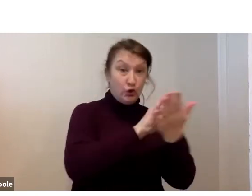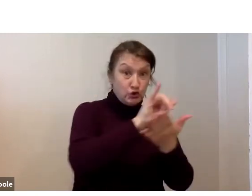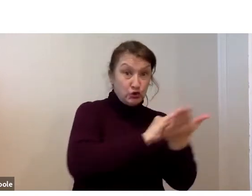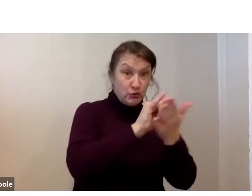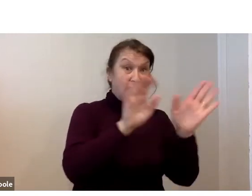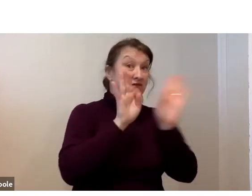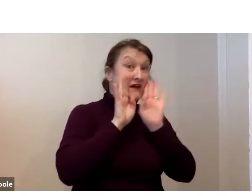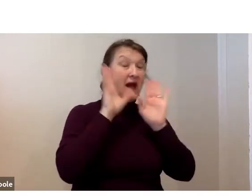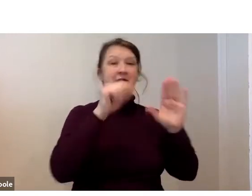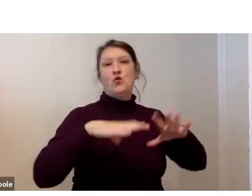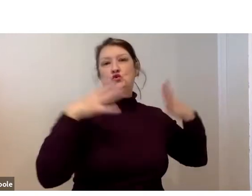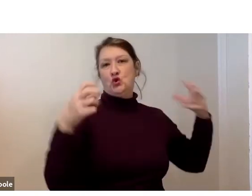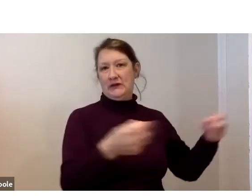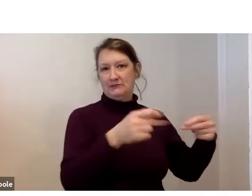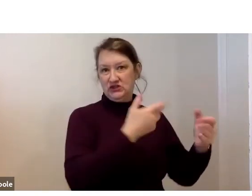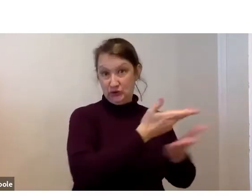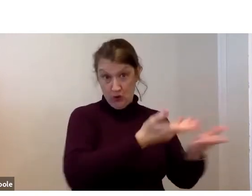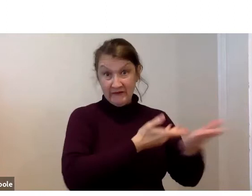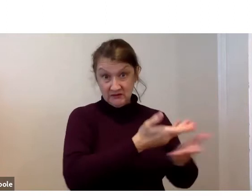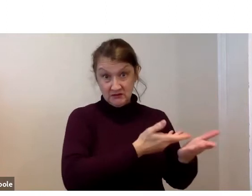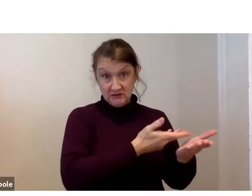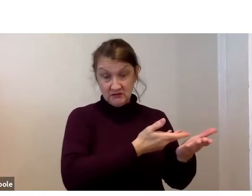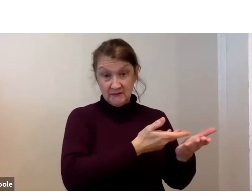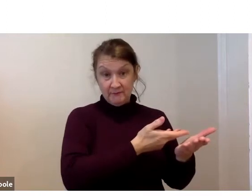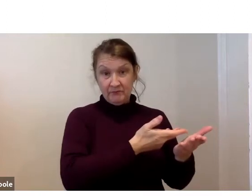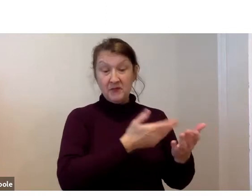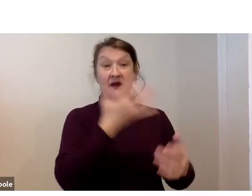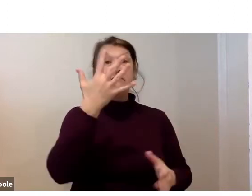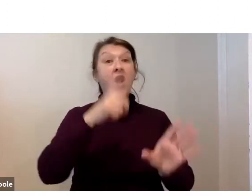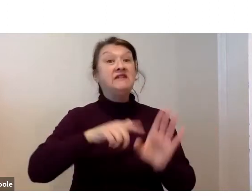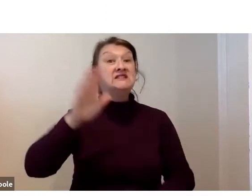Now, even five years ago I would not even be looking at them.